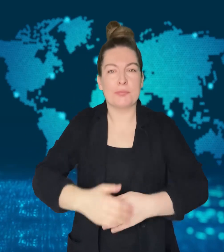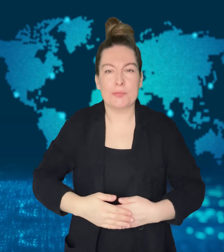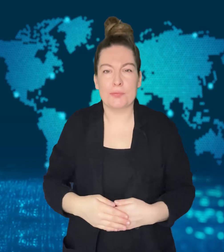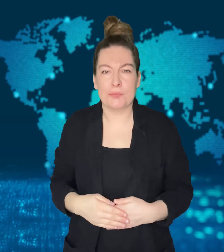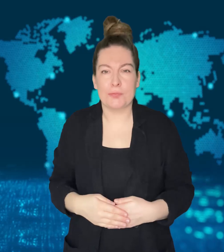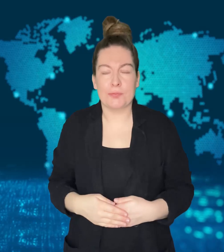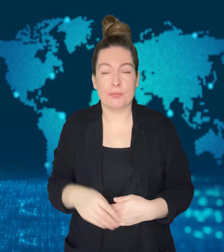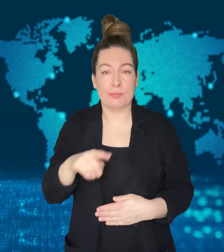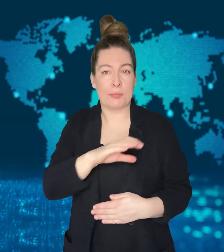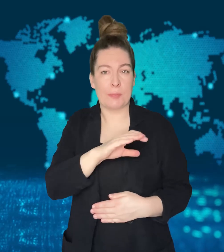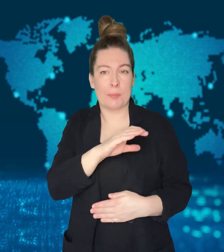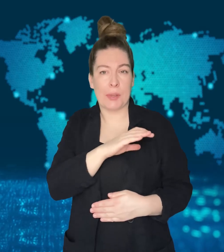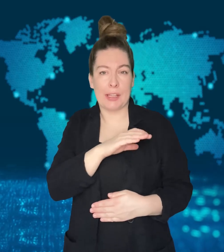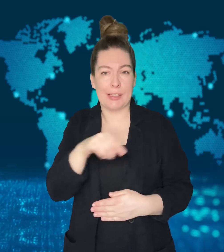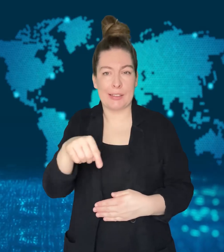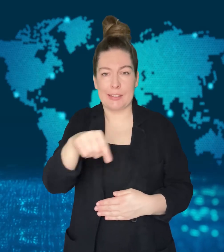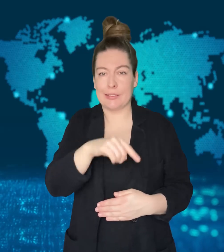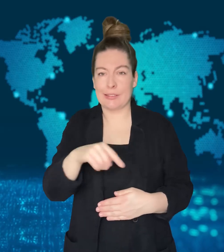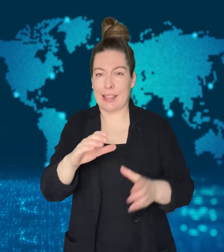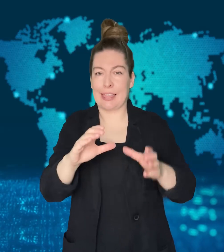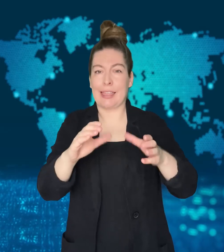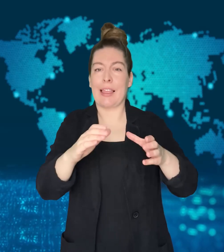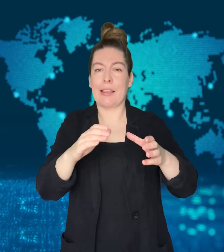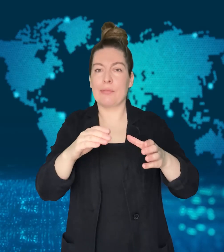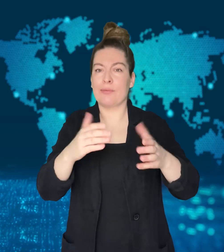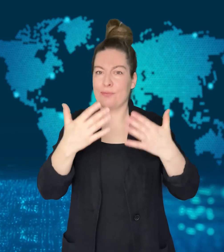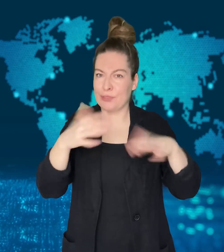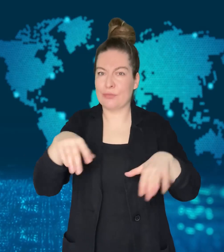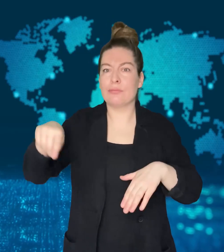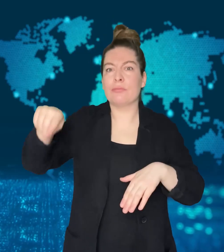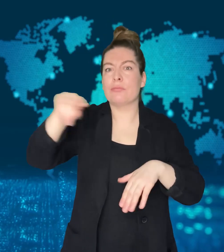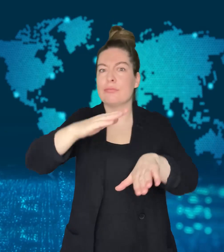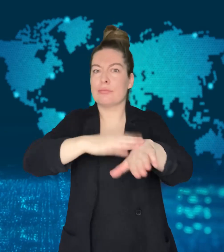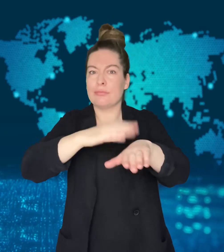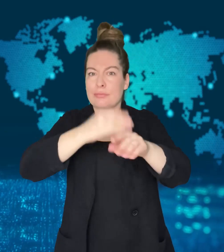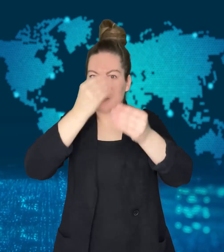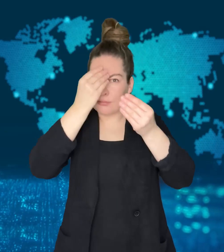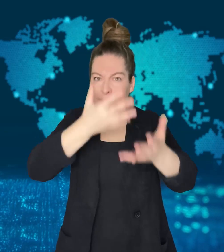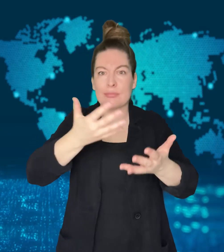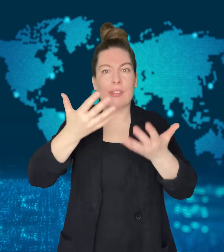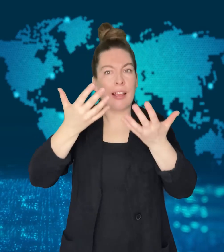in a house at Chapriawan in Giridih.